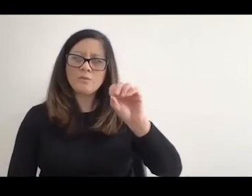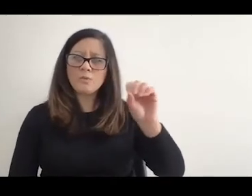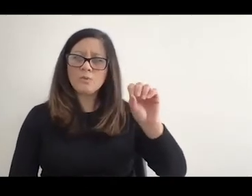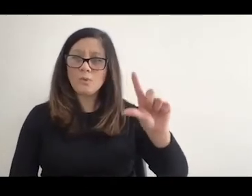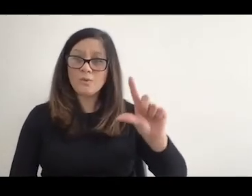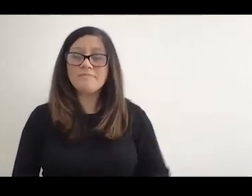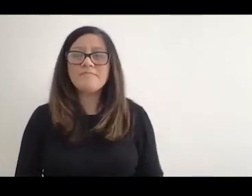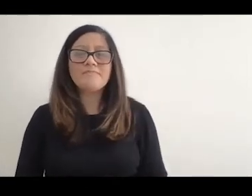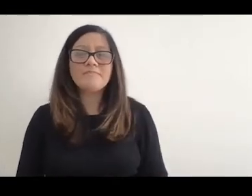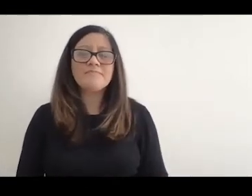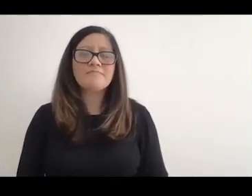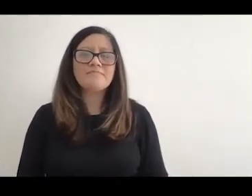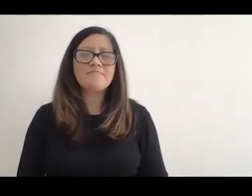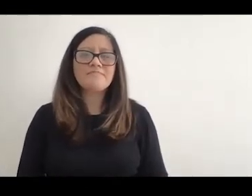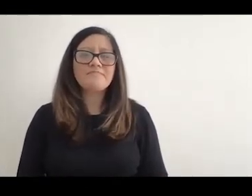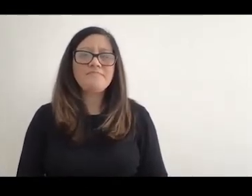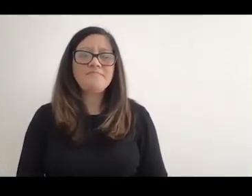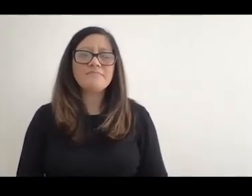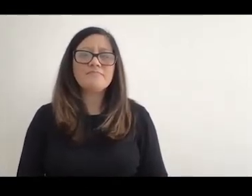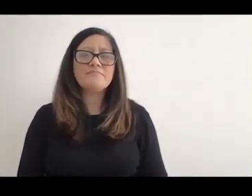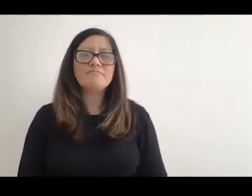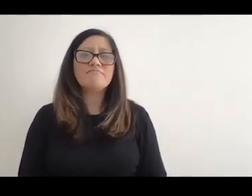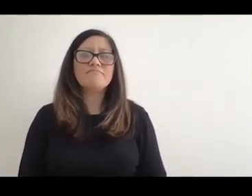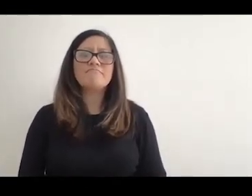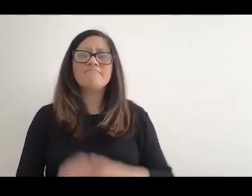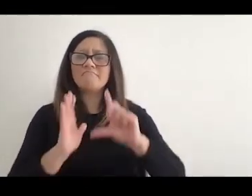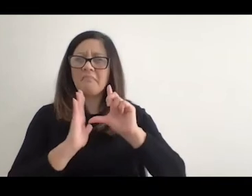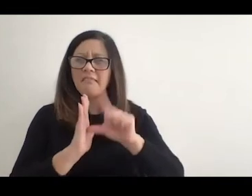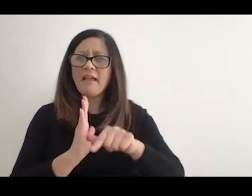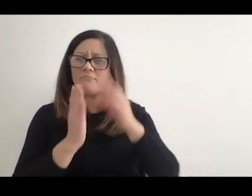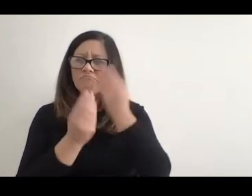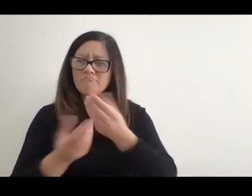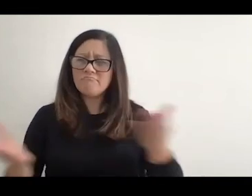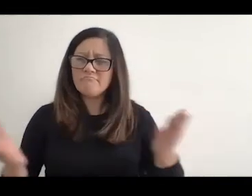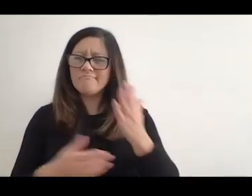And I'll share a bit of information with you a little bit later to let you know why that is.